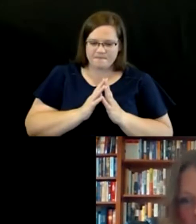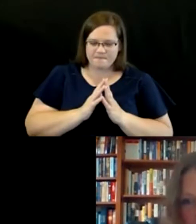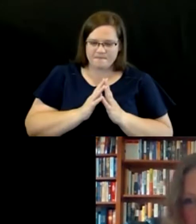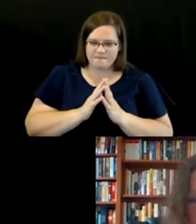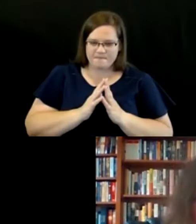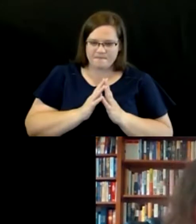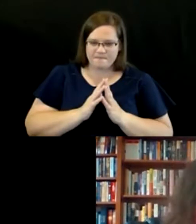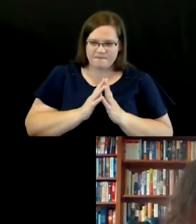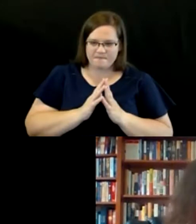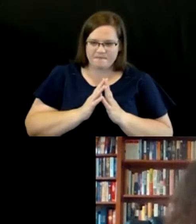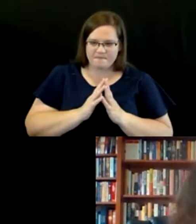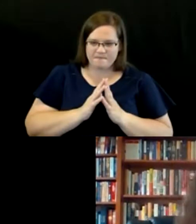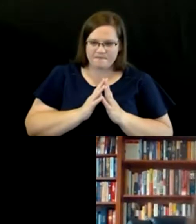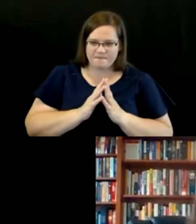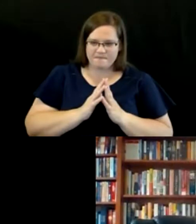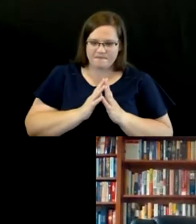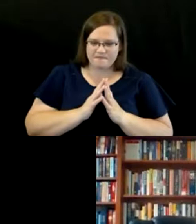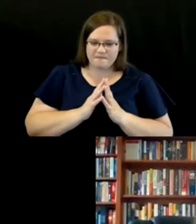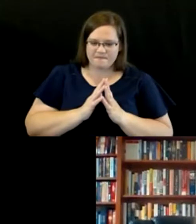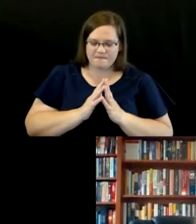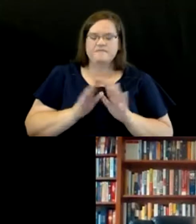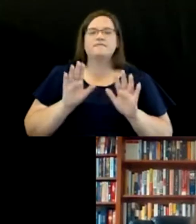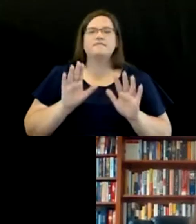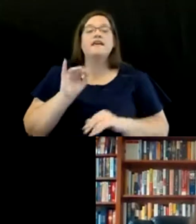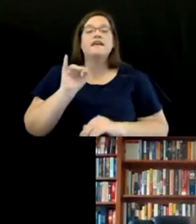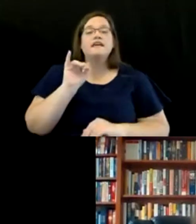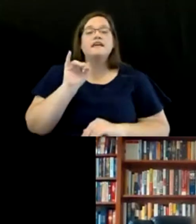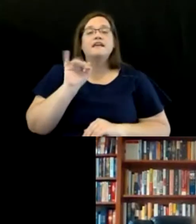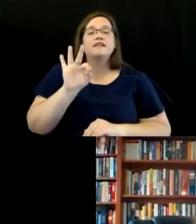If I have -- I remember.